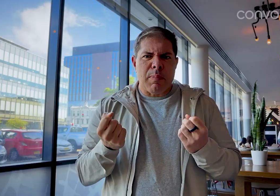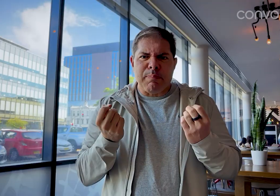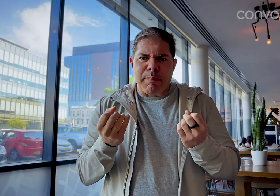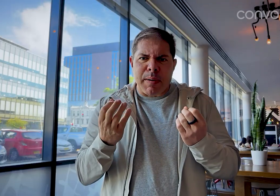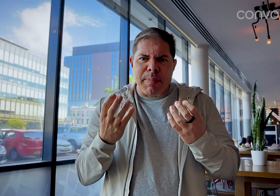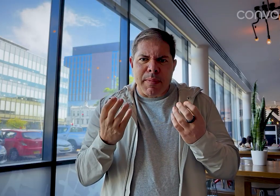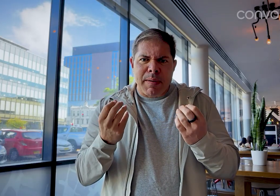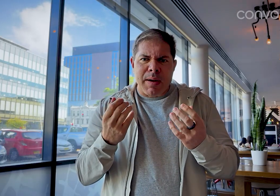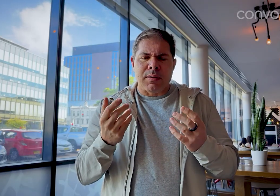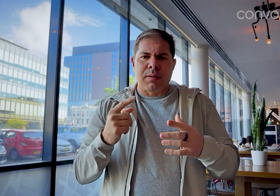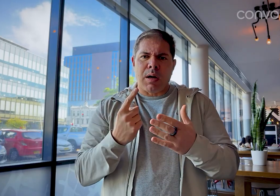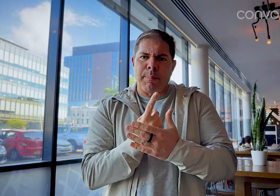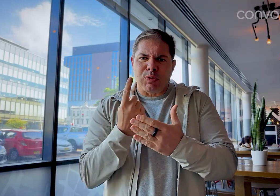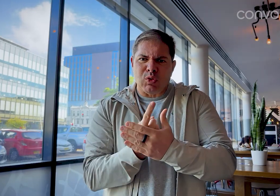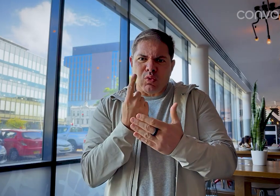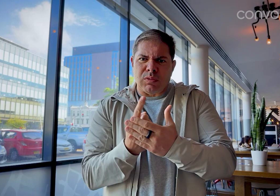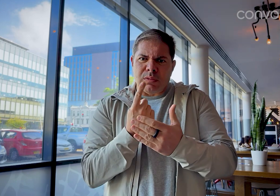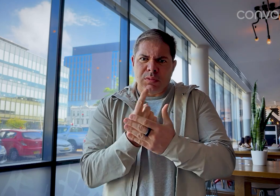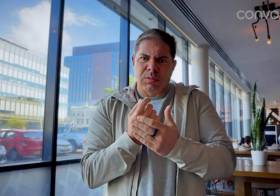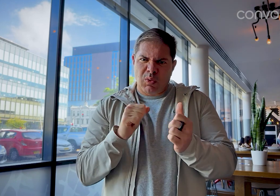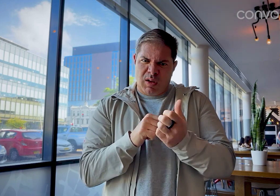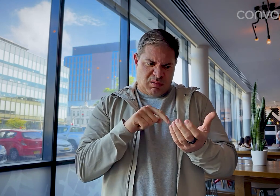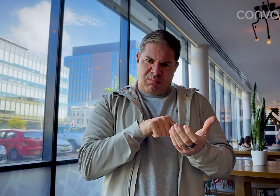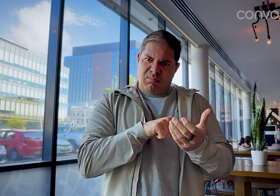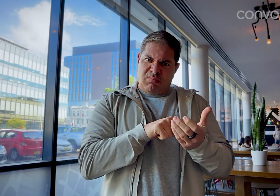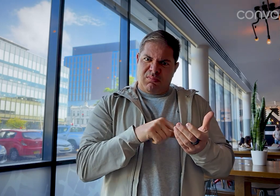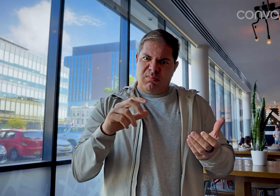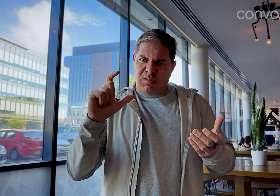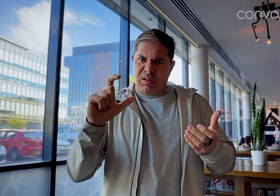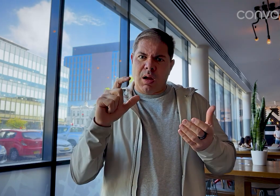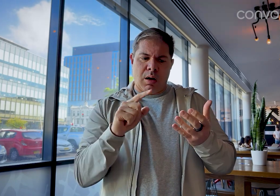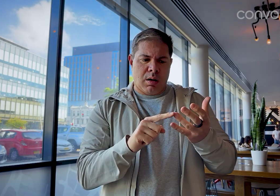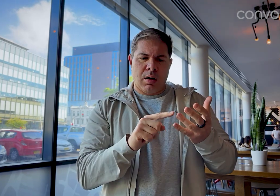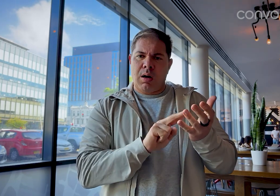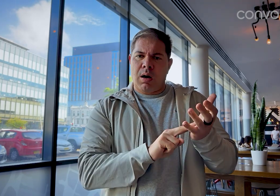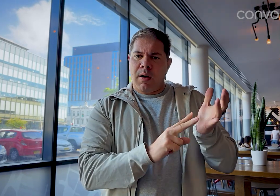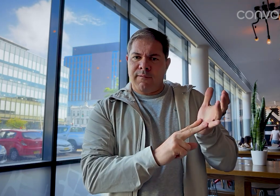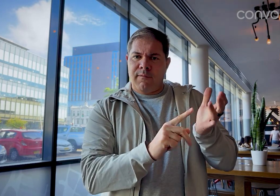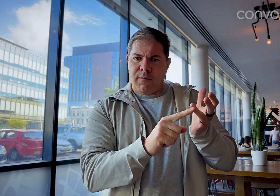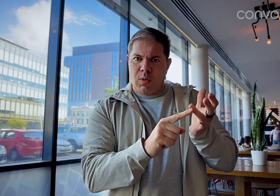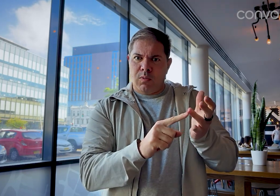Our Convo app offers numerous opportunities.